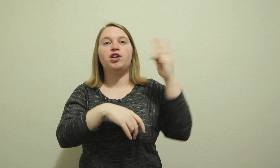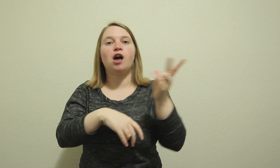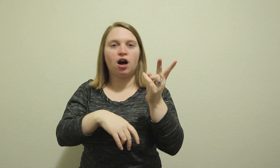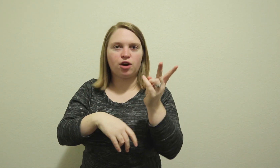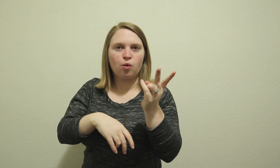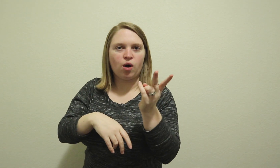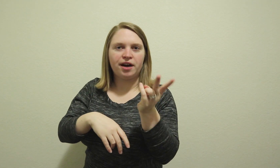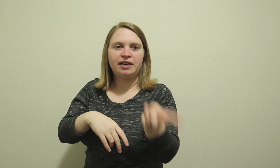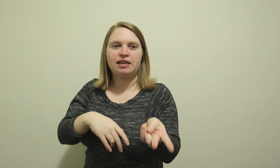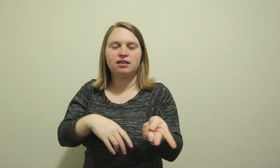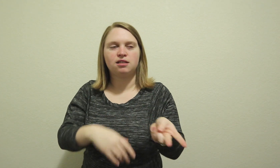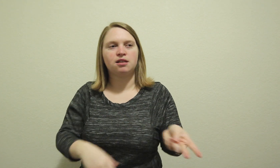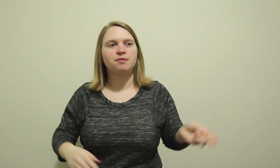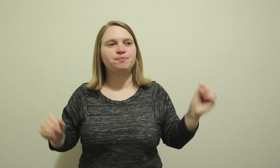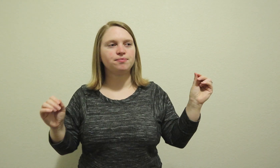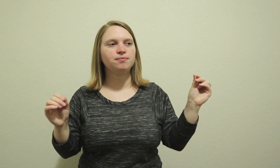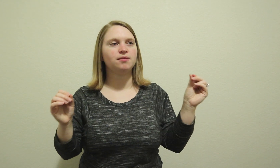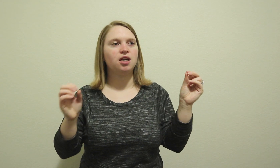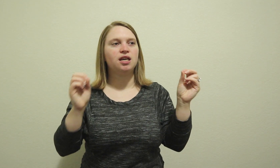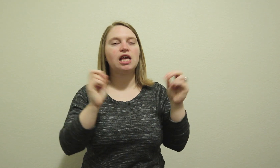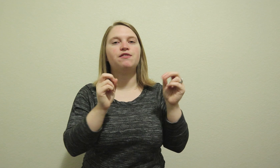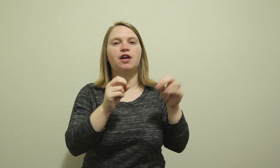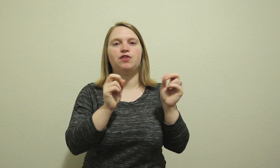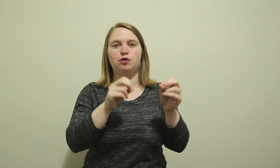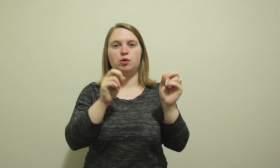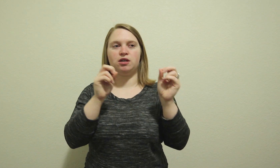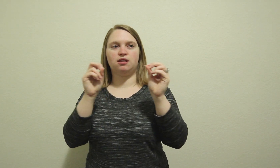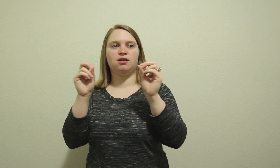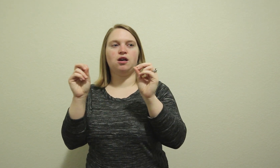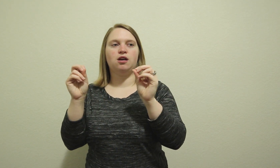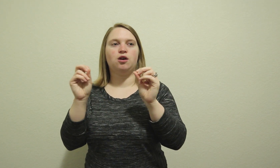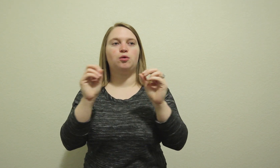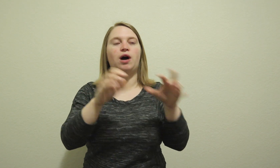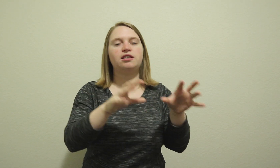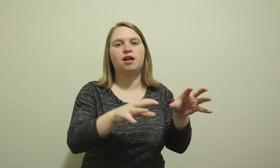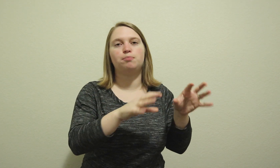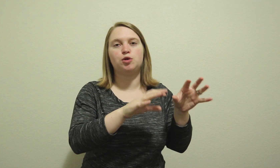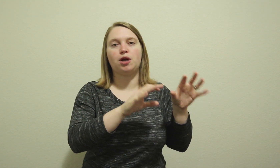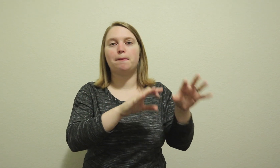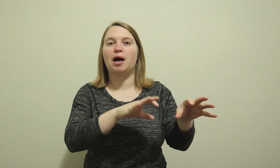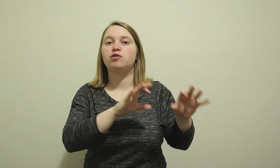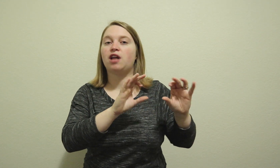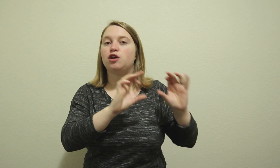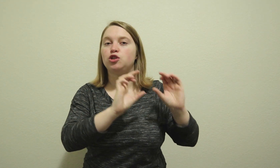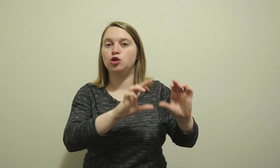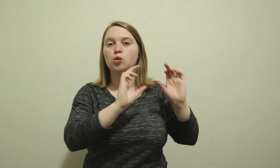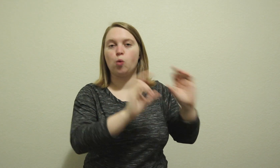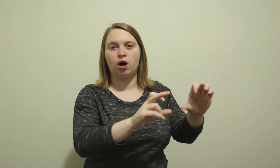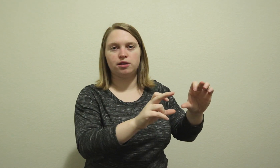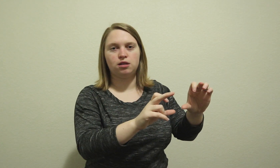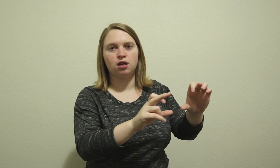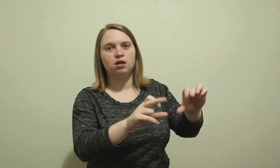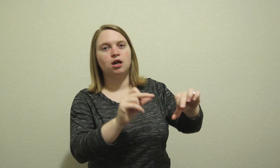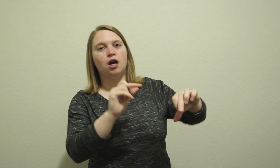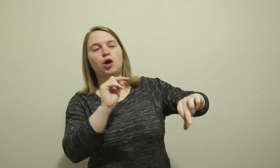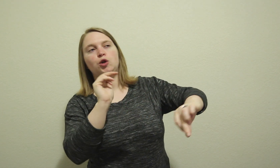The other one is even if you grind it up to the amount that you want